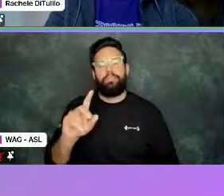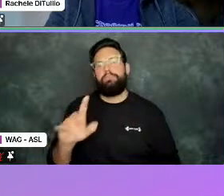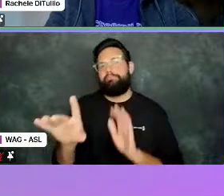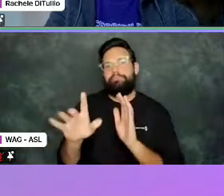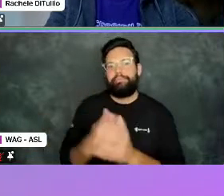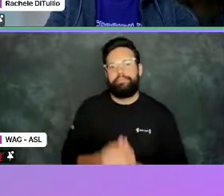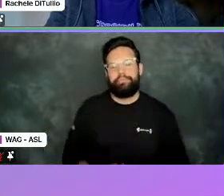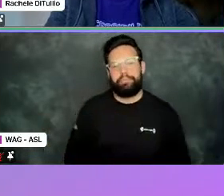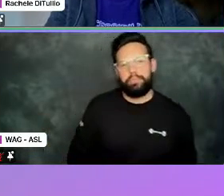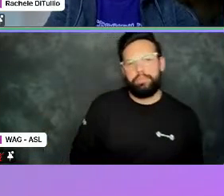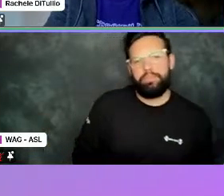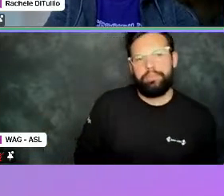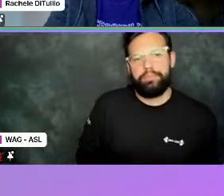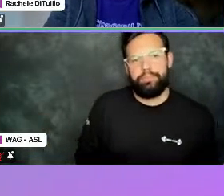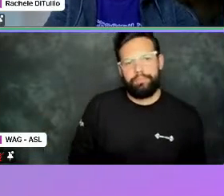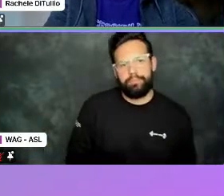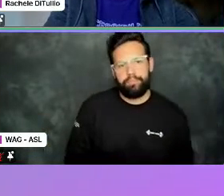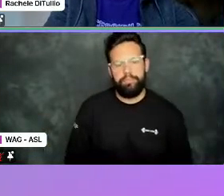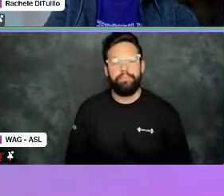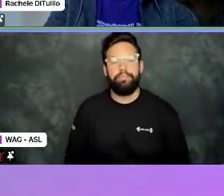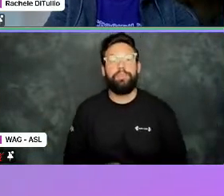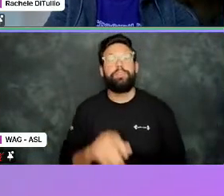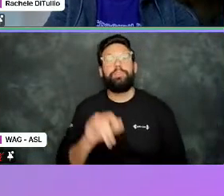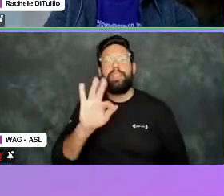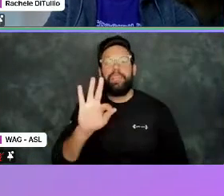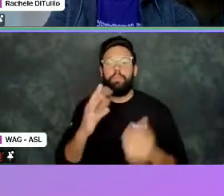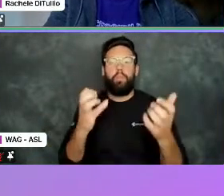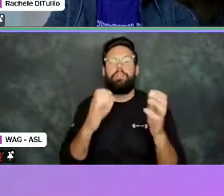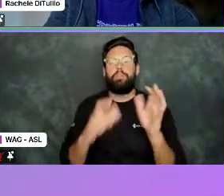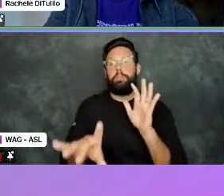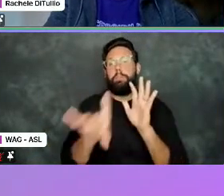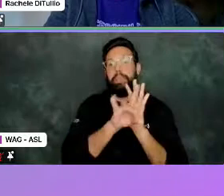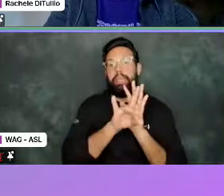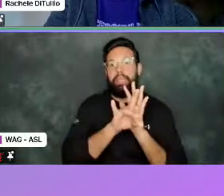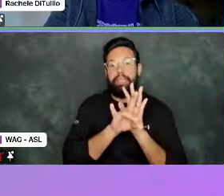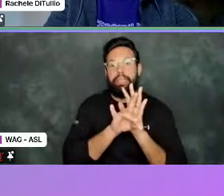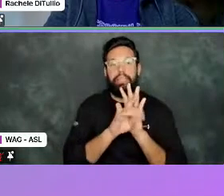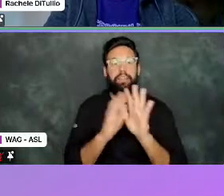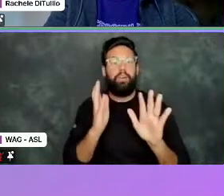require invalid entry. [>>] So cats marking star required,